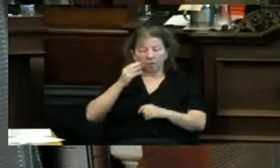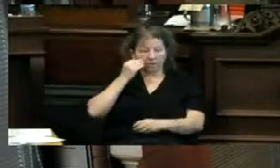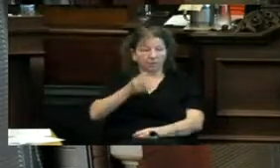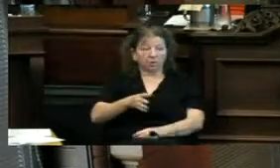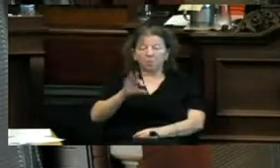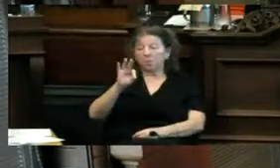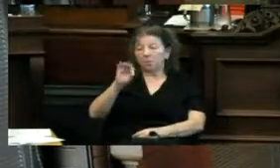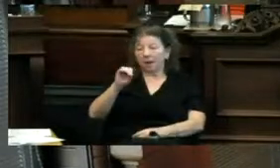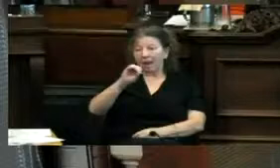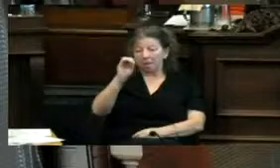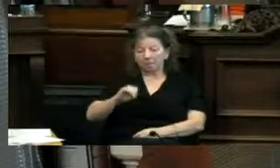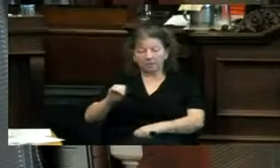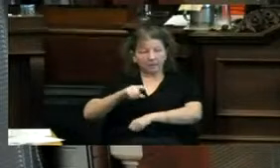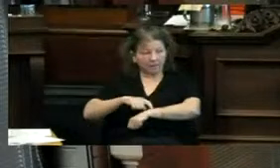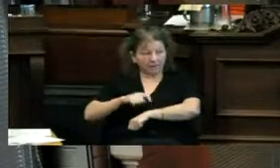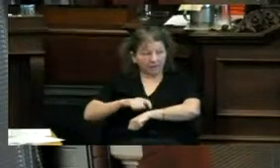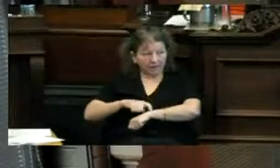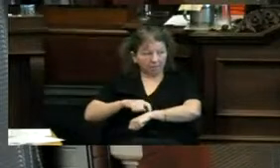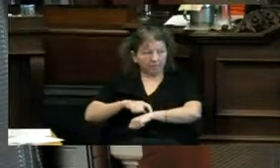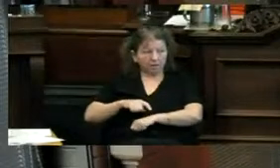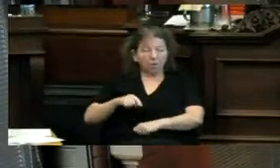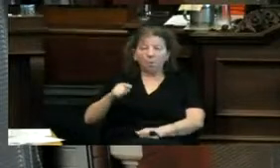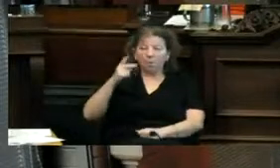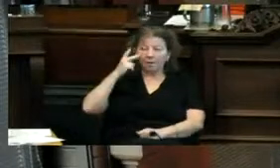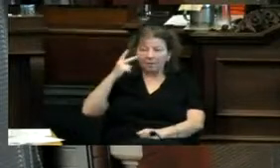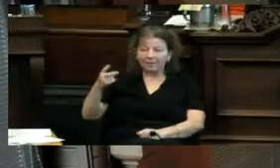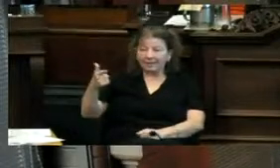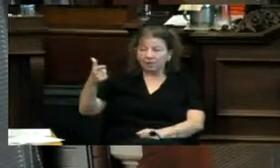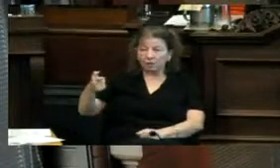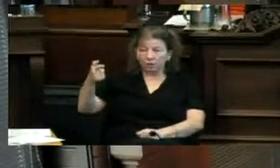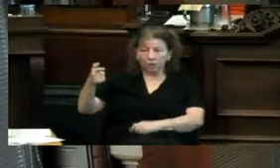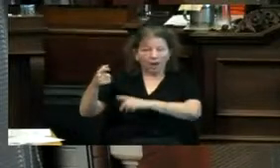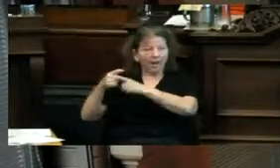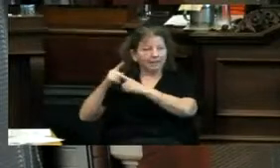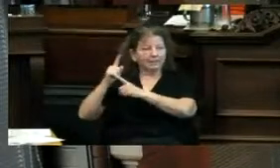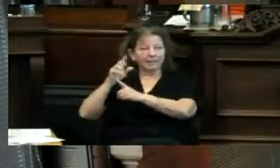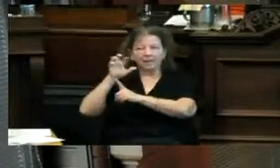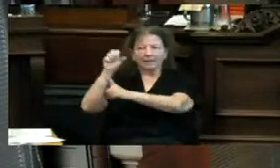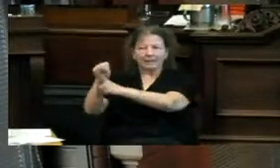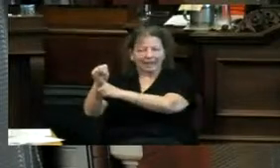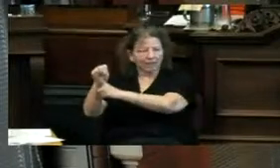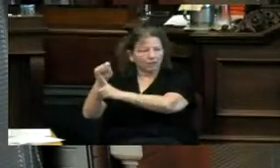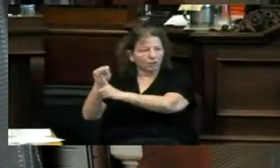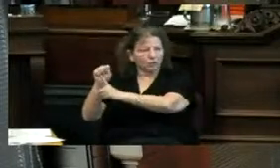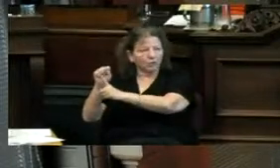skeptic. Yeah, but I will tell you that nine times out of ten